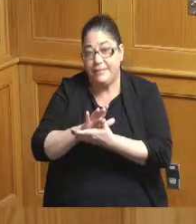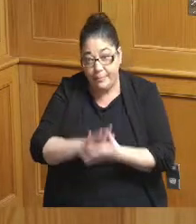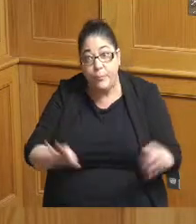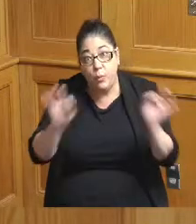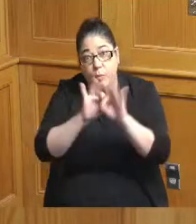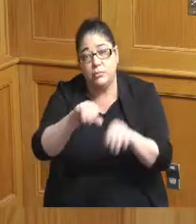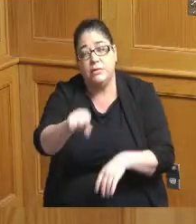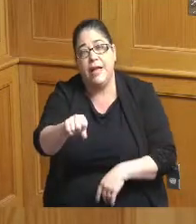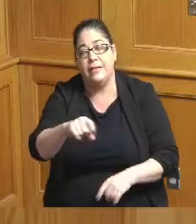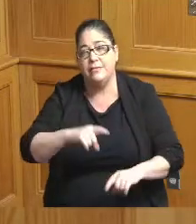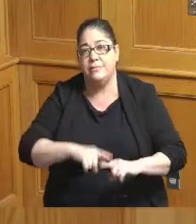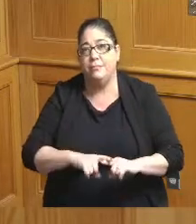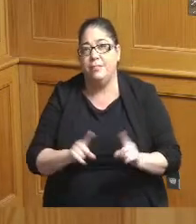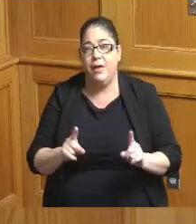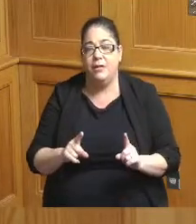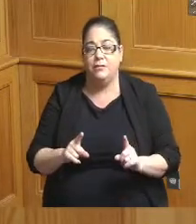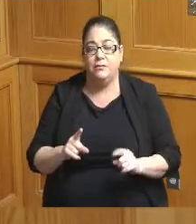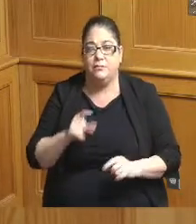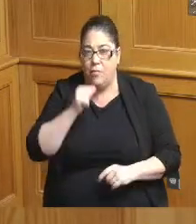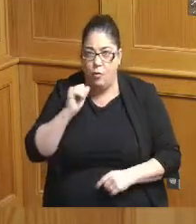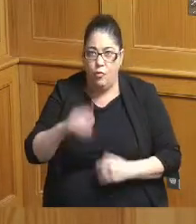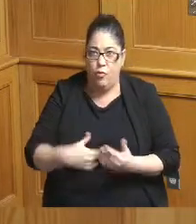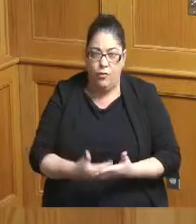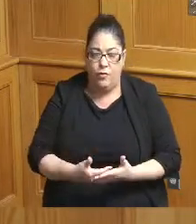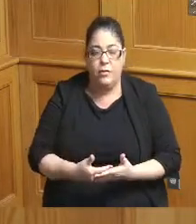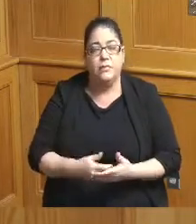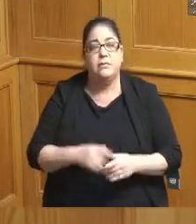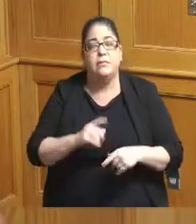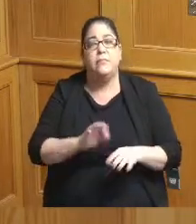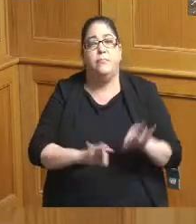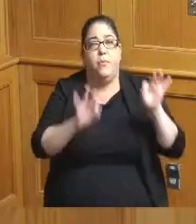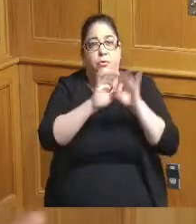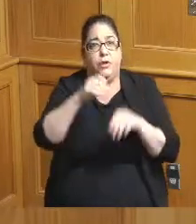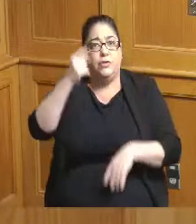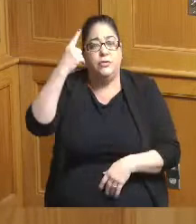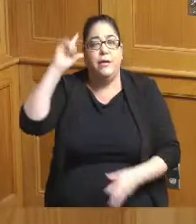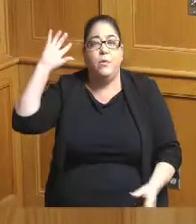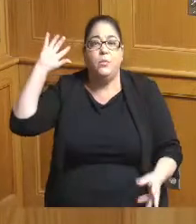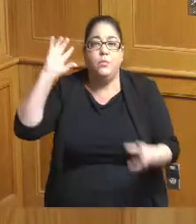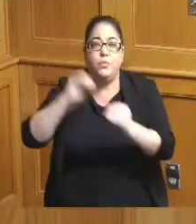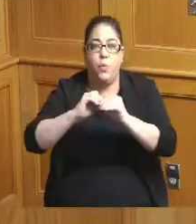things to understand it's also important to understand what is the total picture if